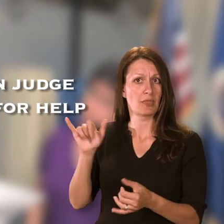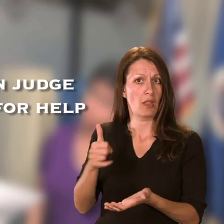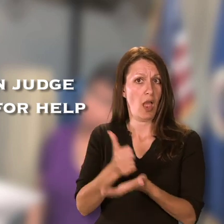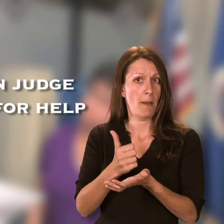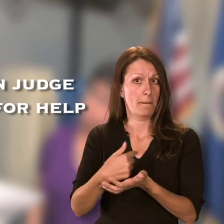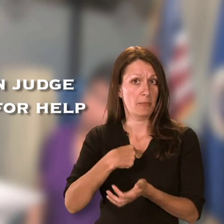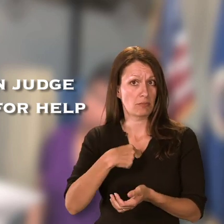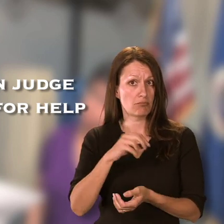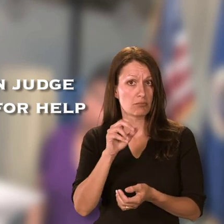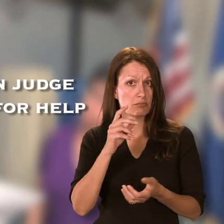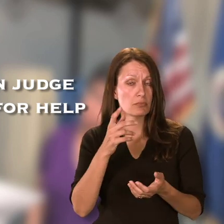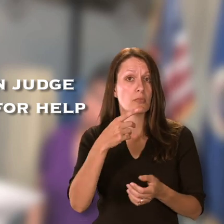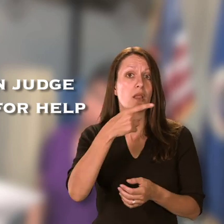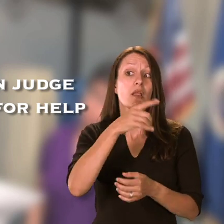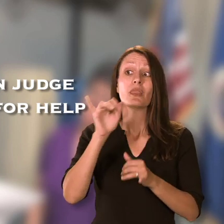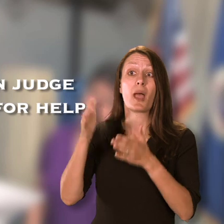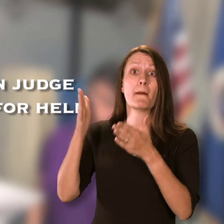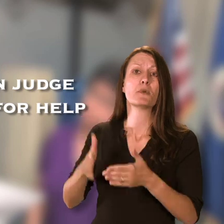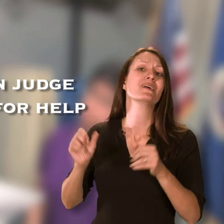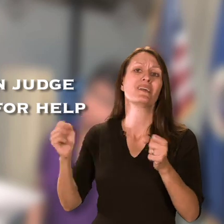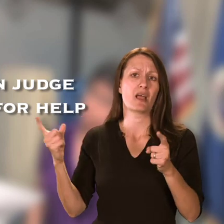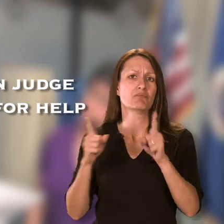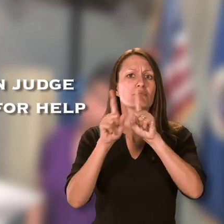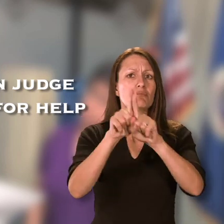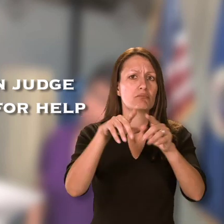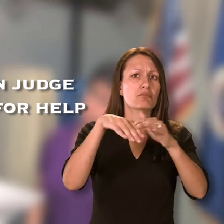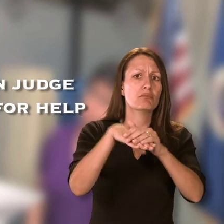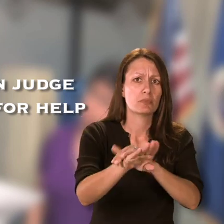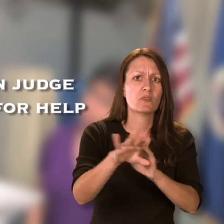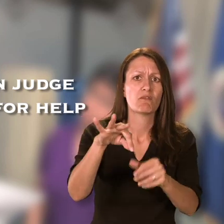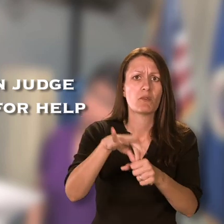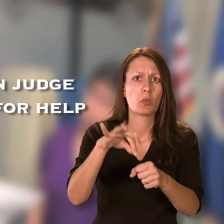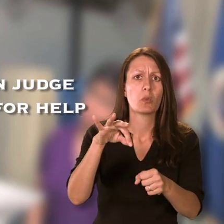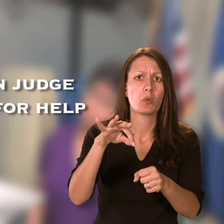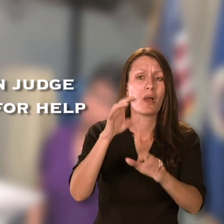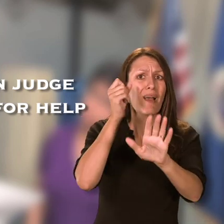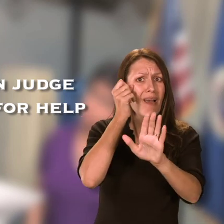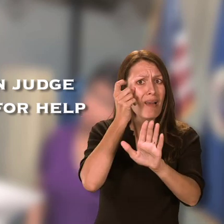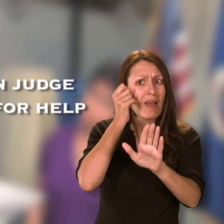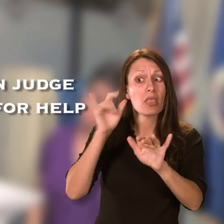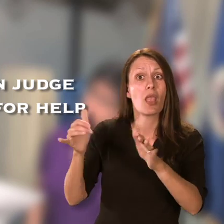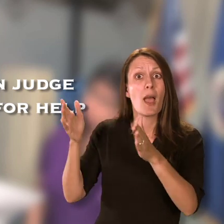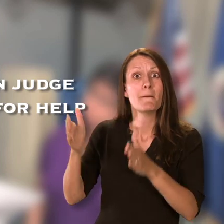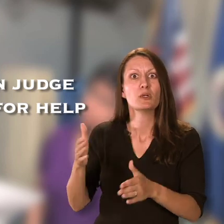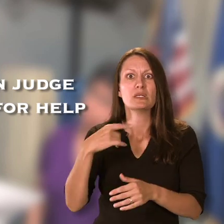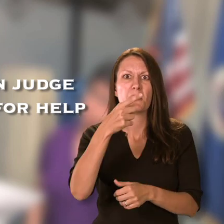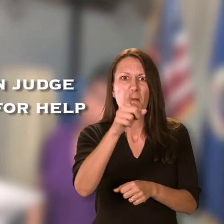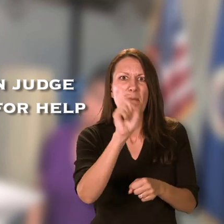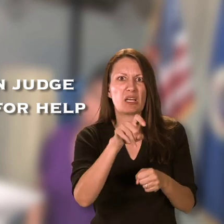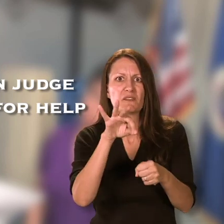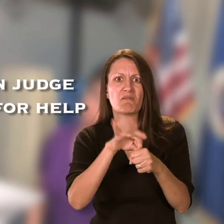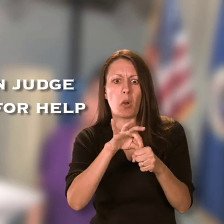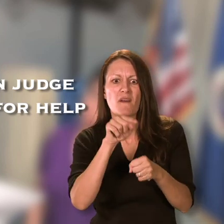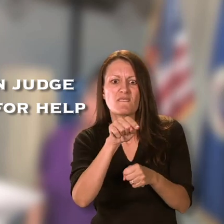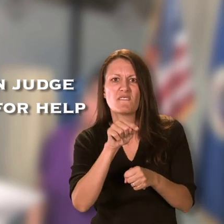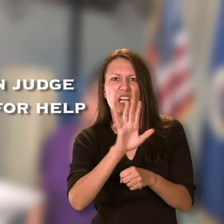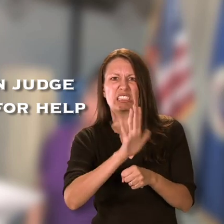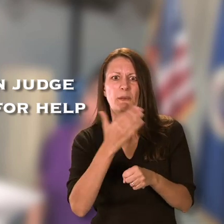This person is allowed to accompany you into the voting booth. They cannot influence your decision,